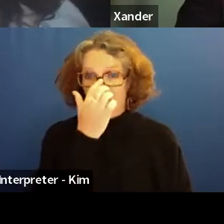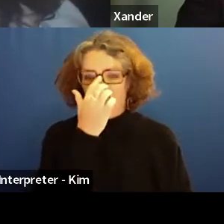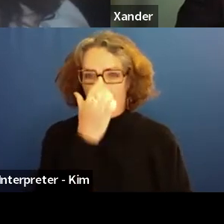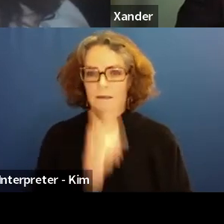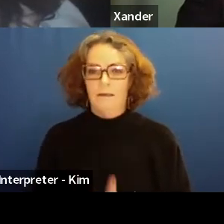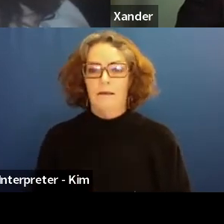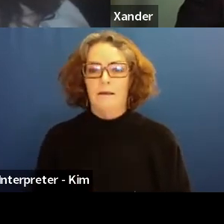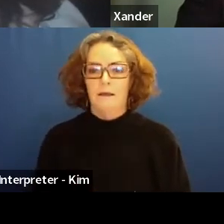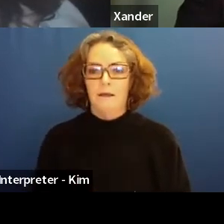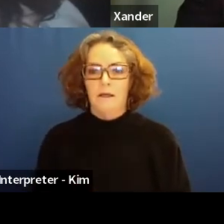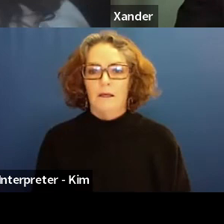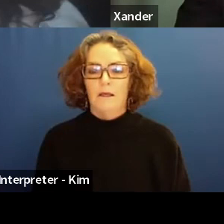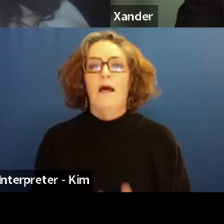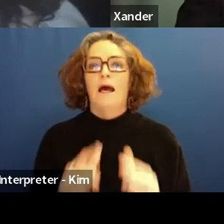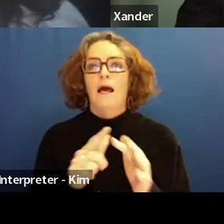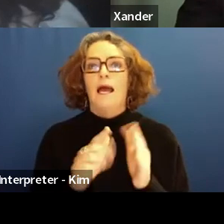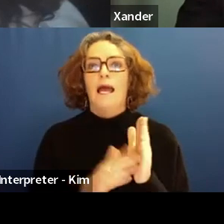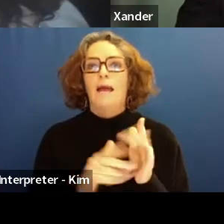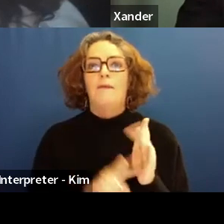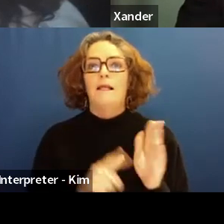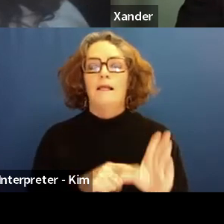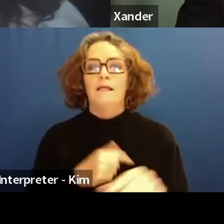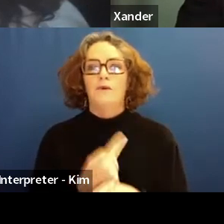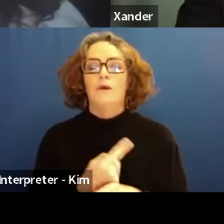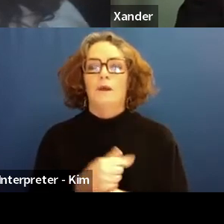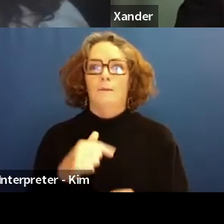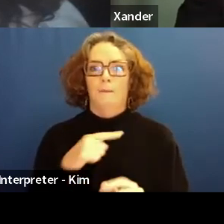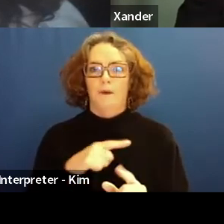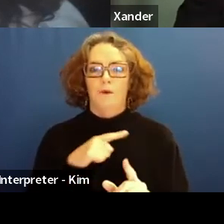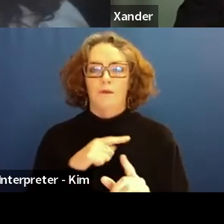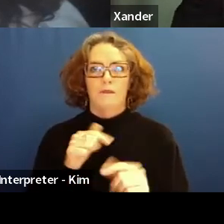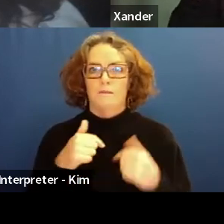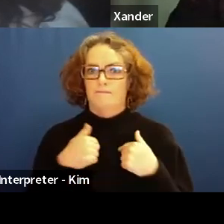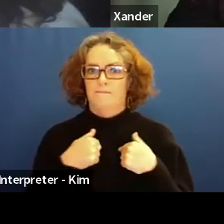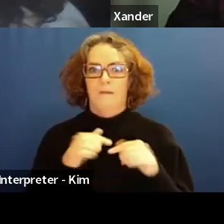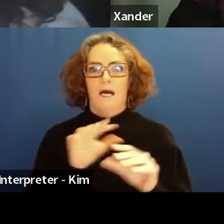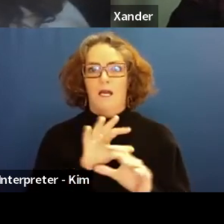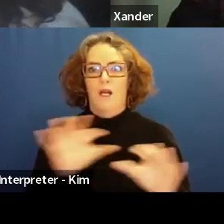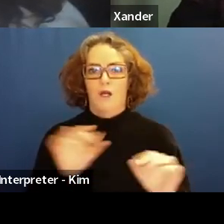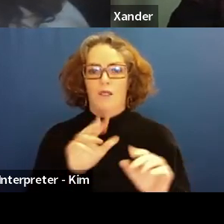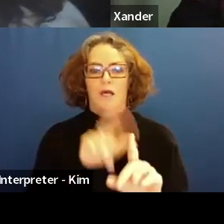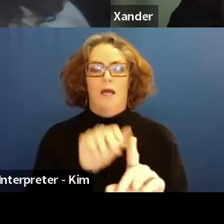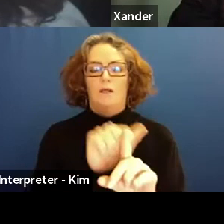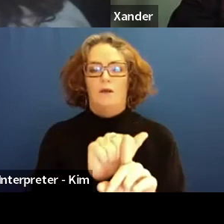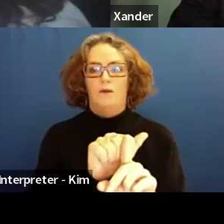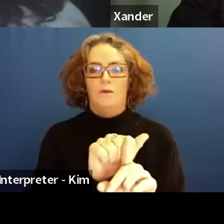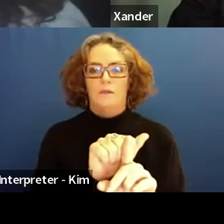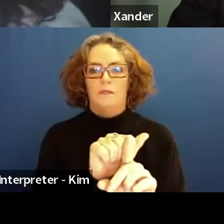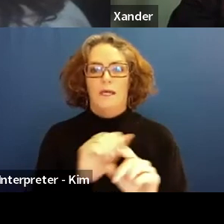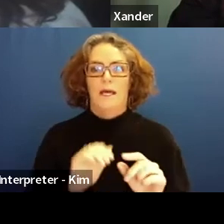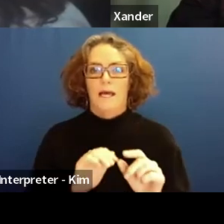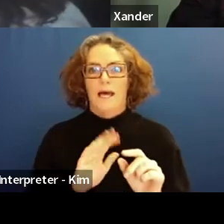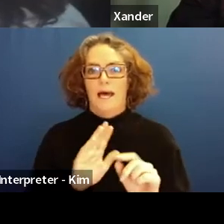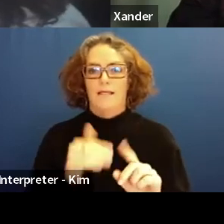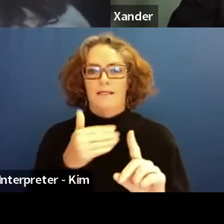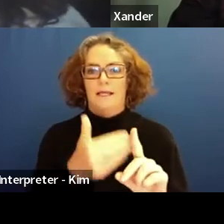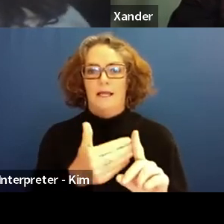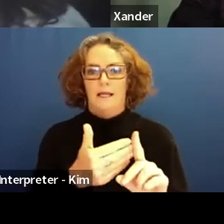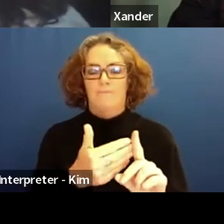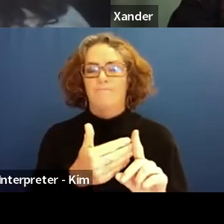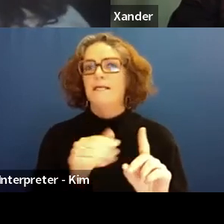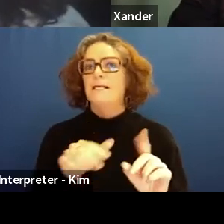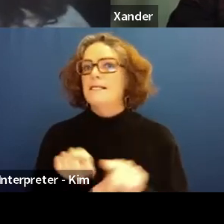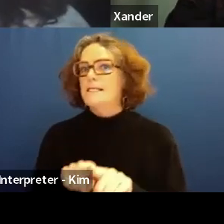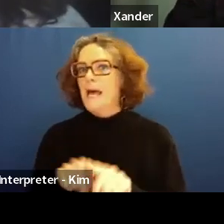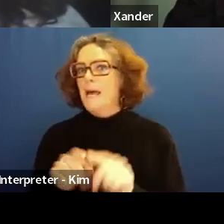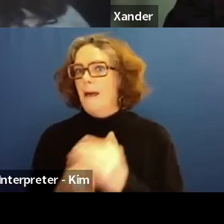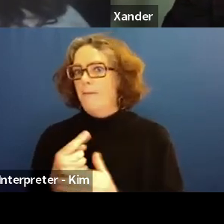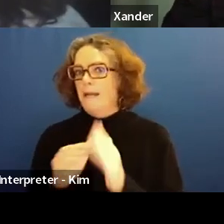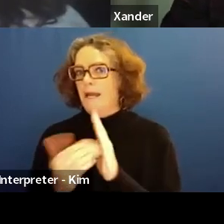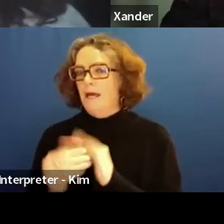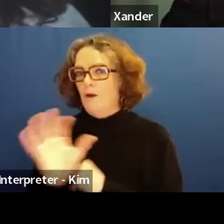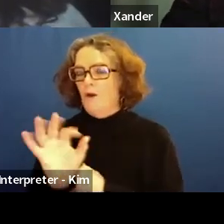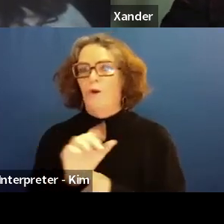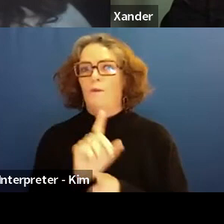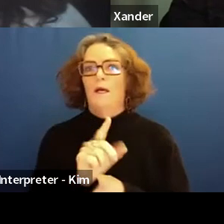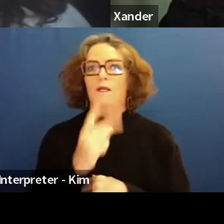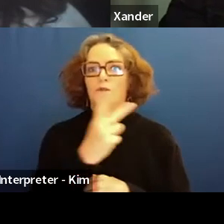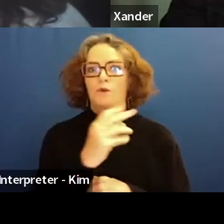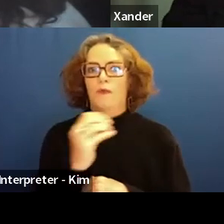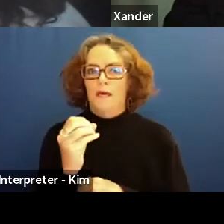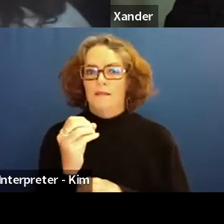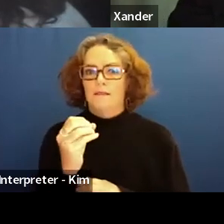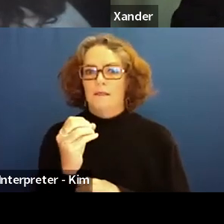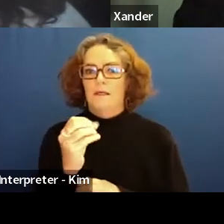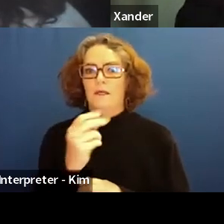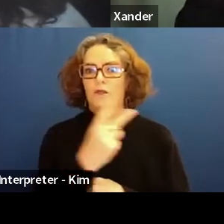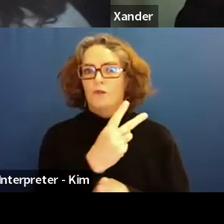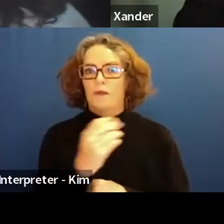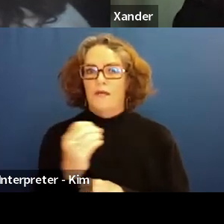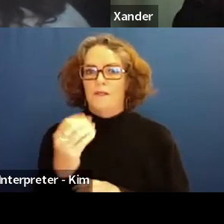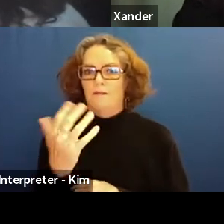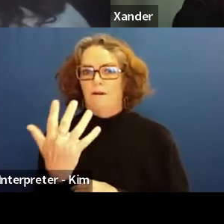too early age, because I wasn't diagnosed until it doesn't occur anymore. That, in the 2002 2005 age bracket they really pushed to think or the prep check.